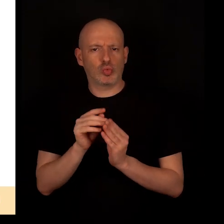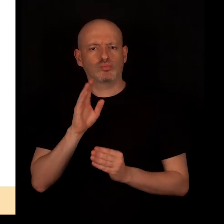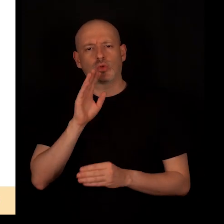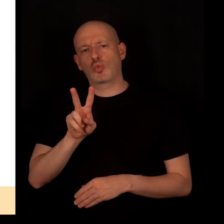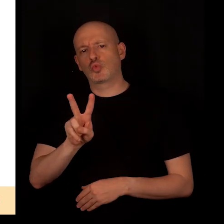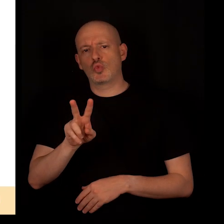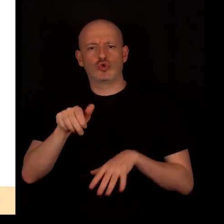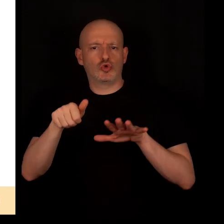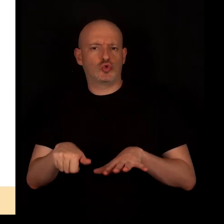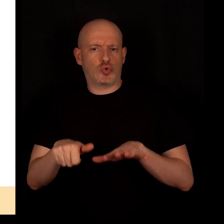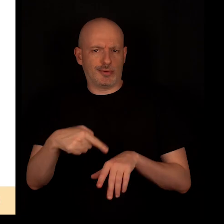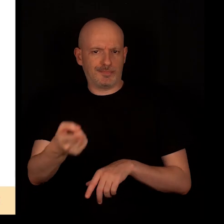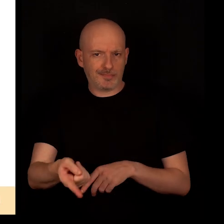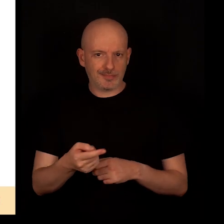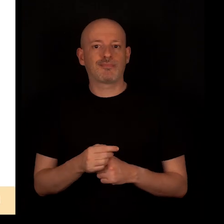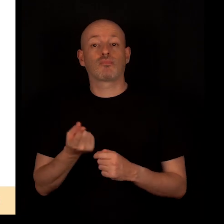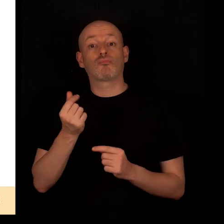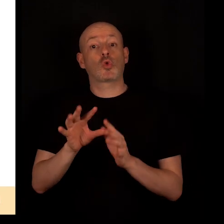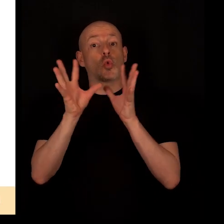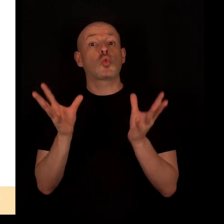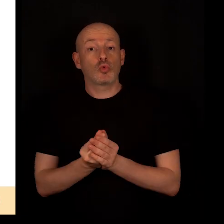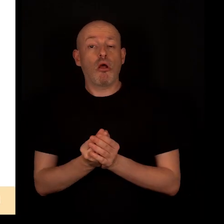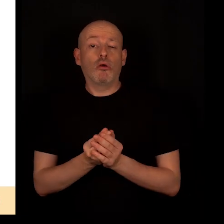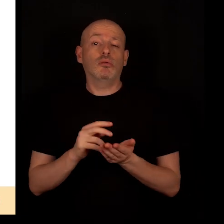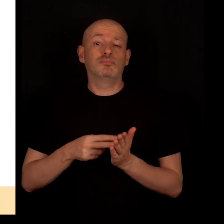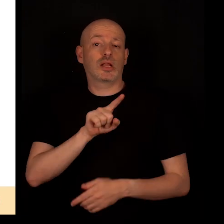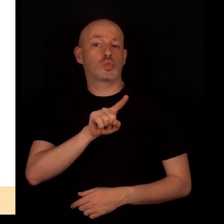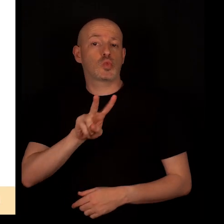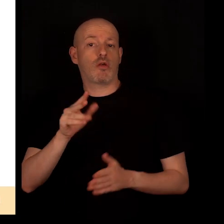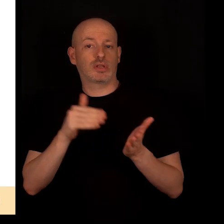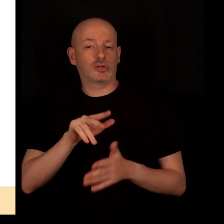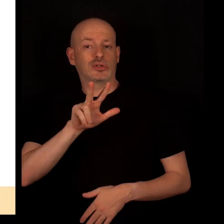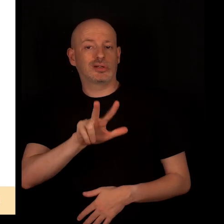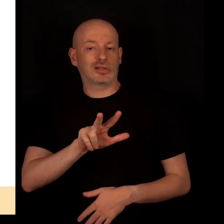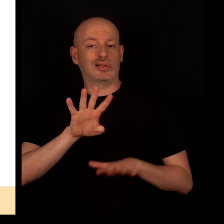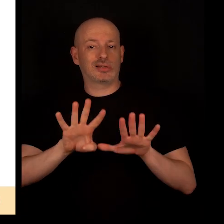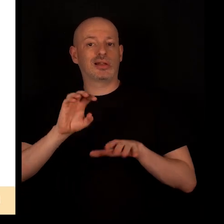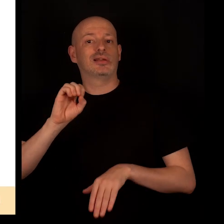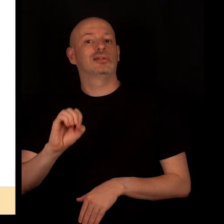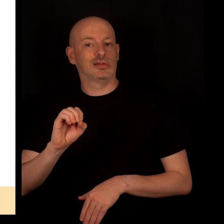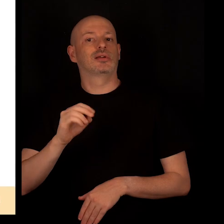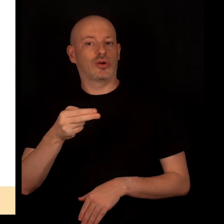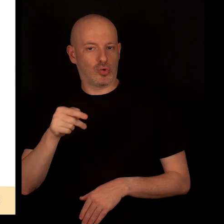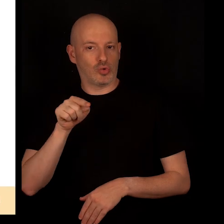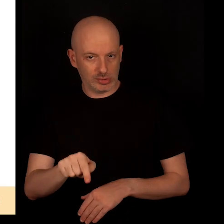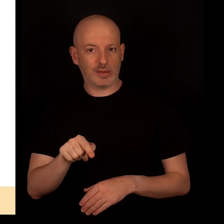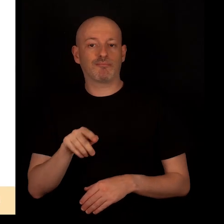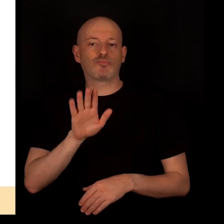that we will have on the 2nd of June. So the total residency grant is in the end €12,390.